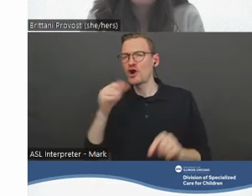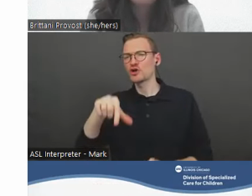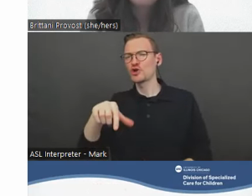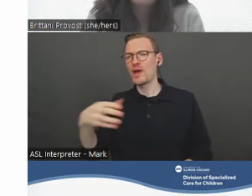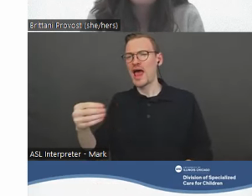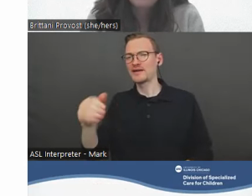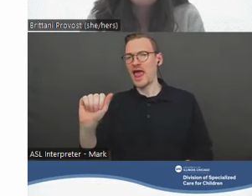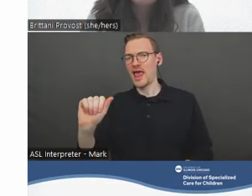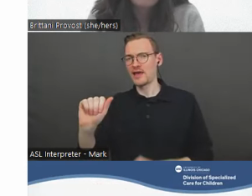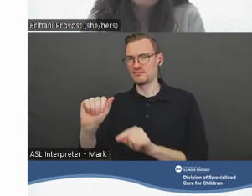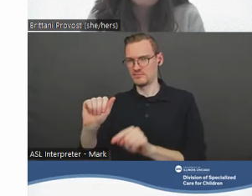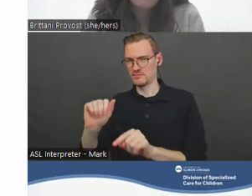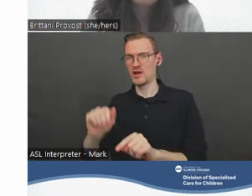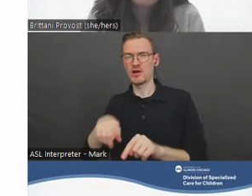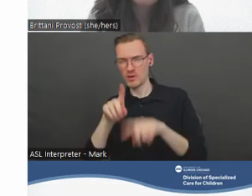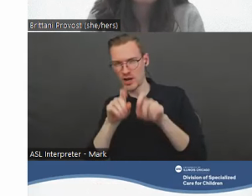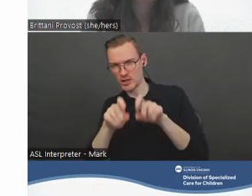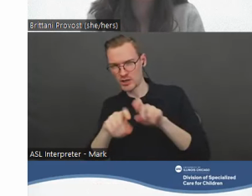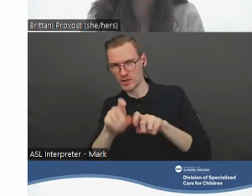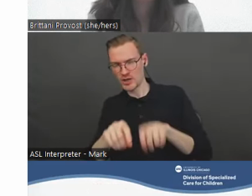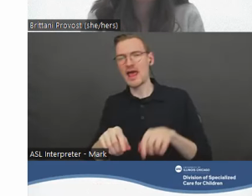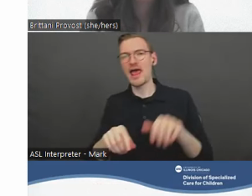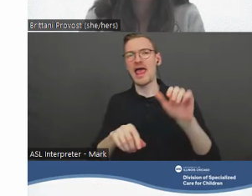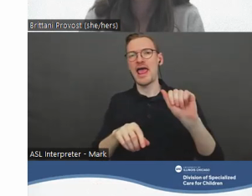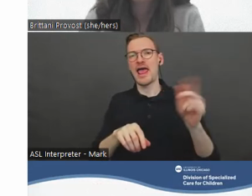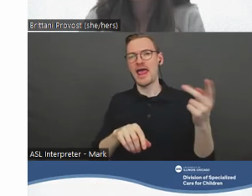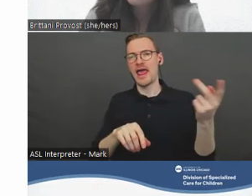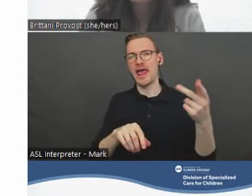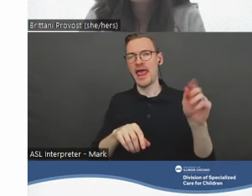Amy and Renee are going to help me monitor that throughout the presentation. We may stop